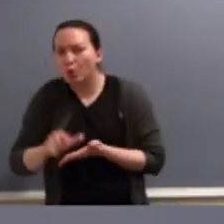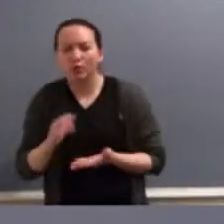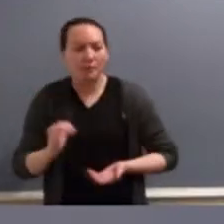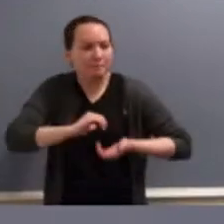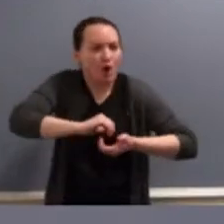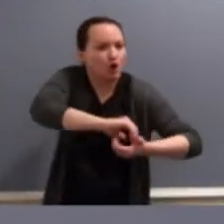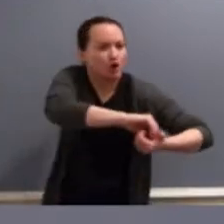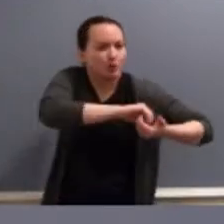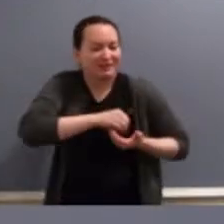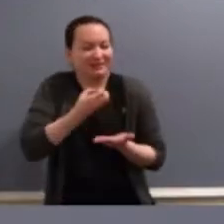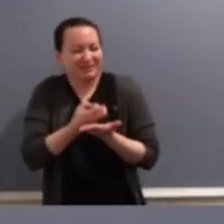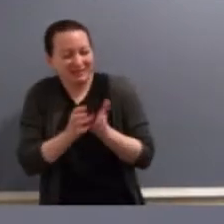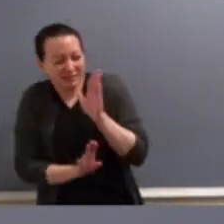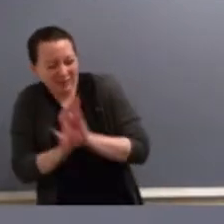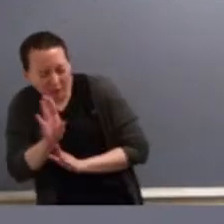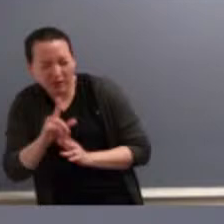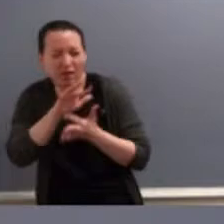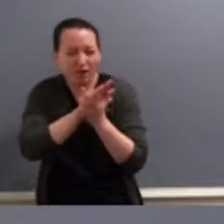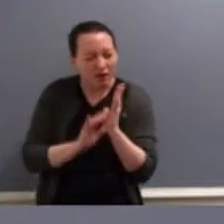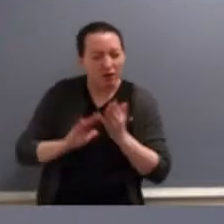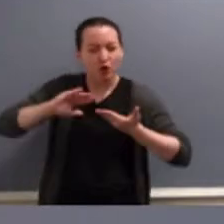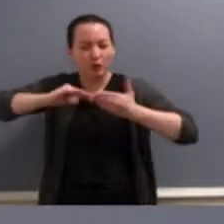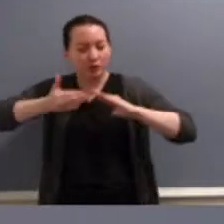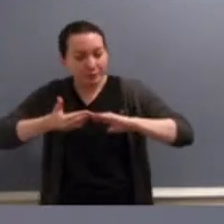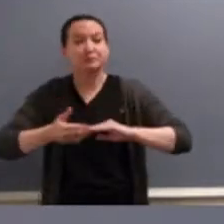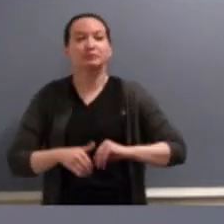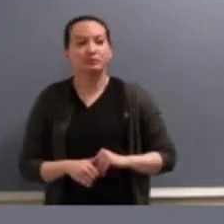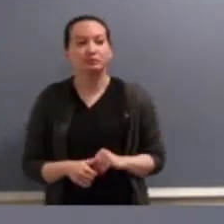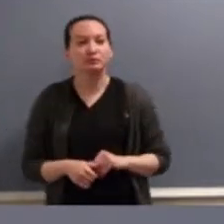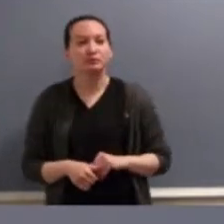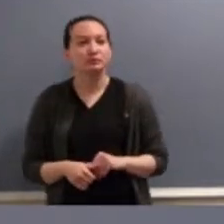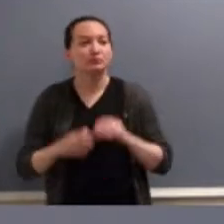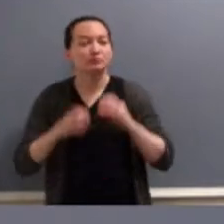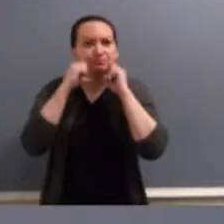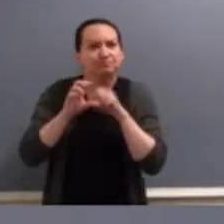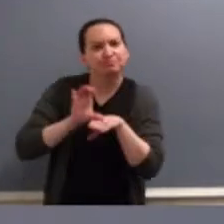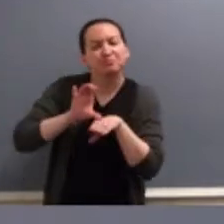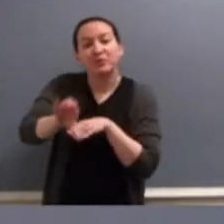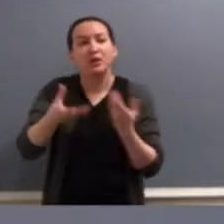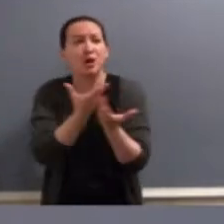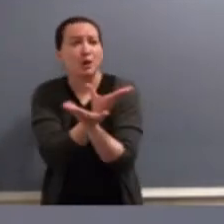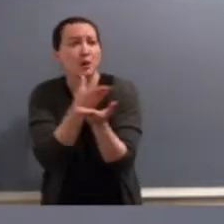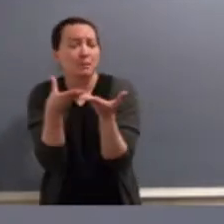and economic development in the community investing in a public safety system that is